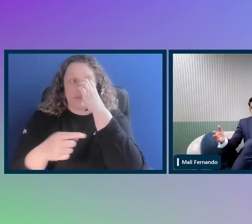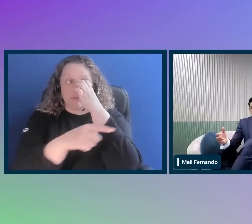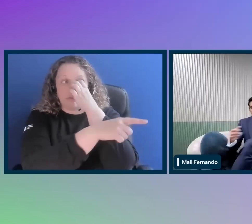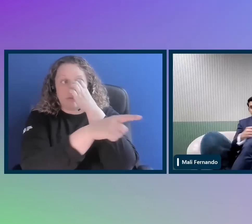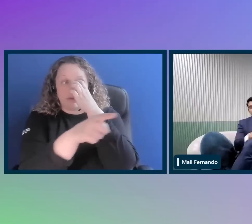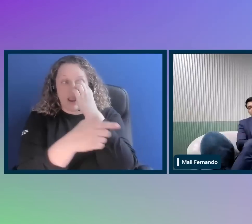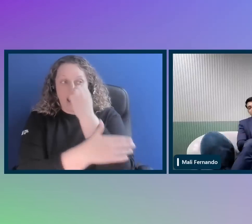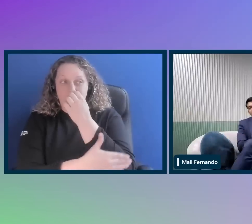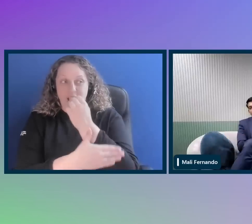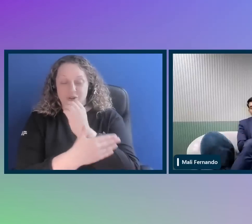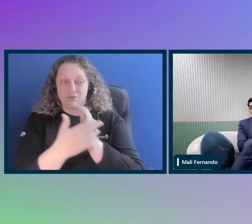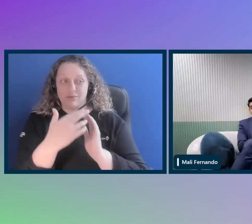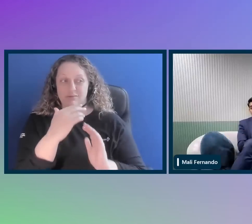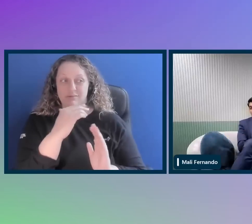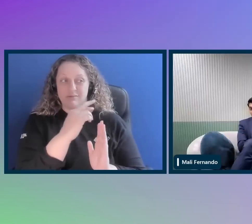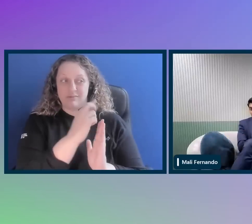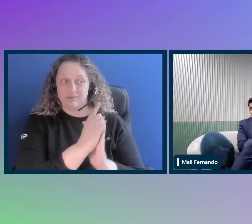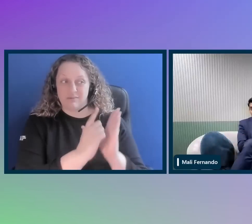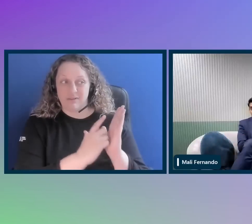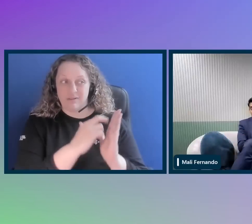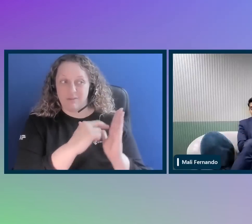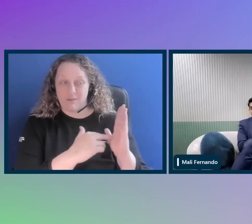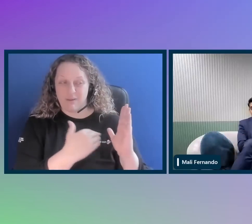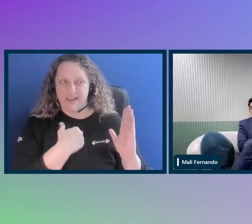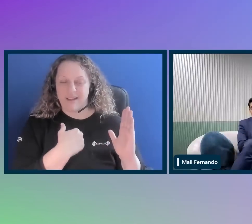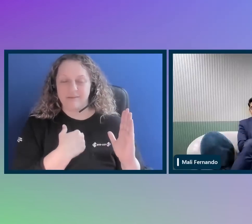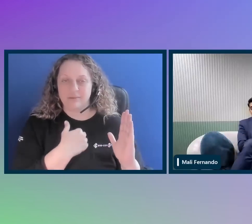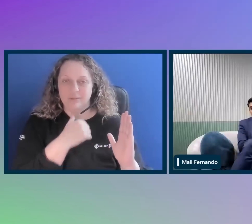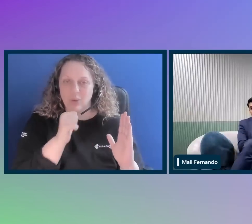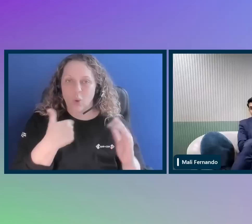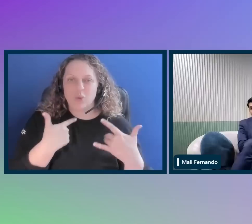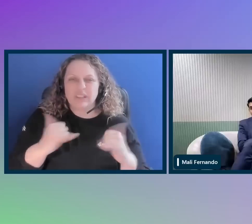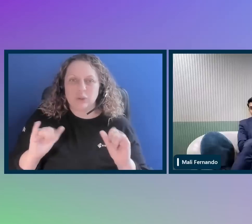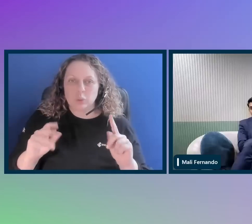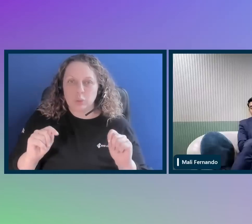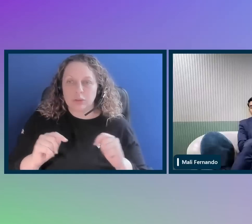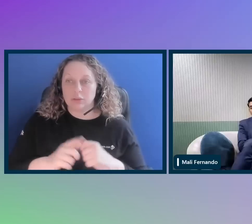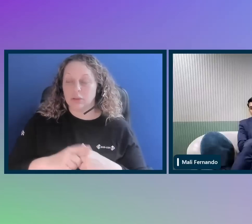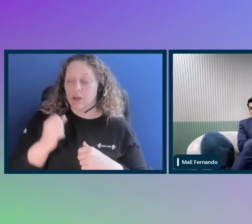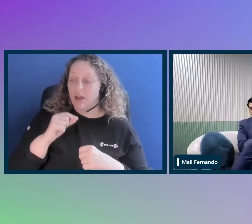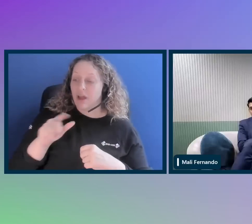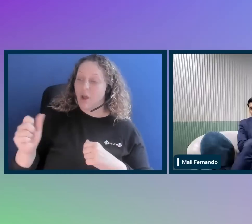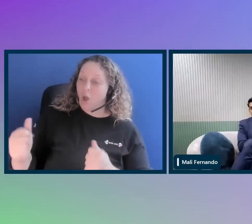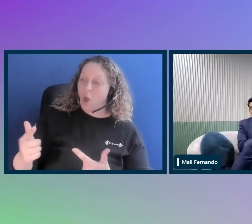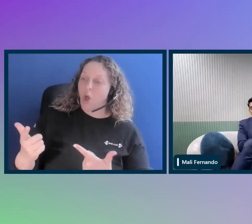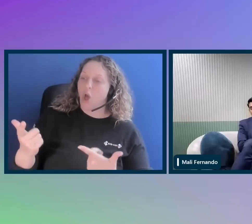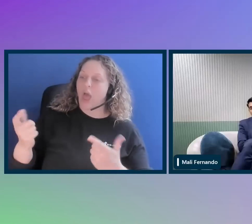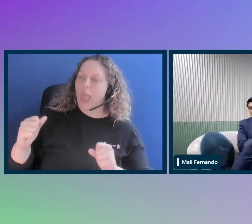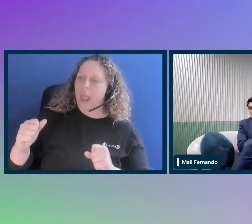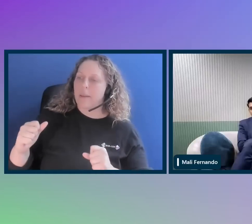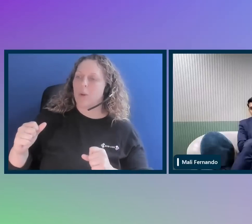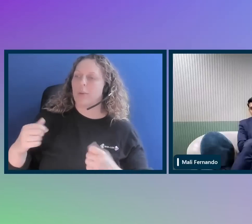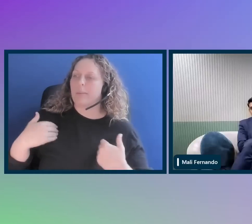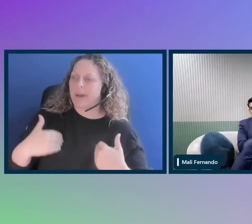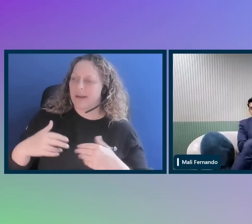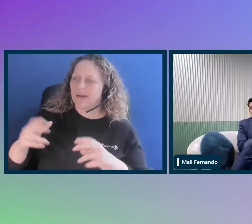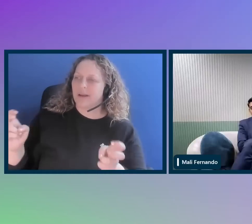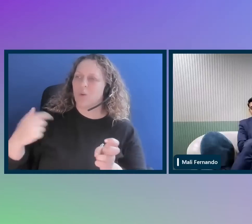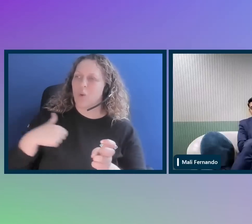The second thing is, as with all customers, disabled or or able bodied, we want our digital accessibility